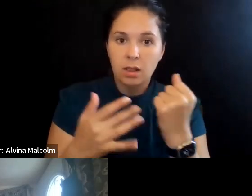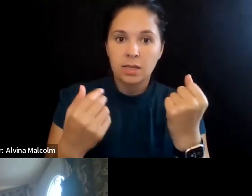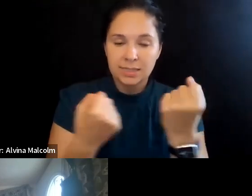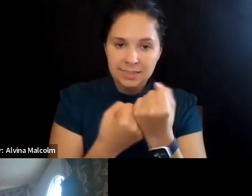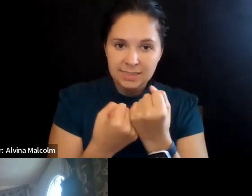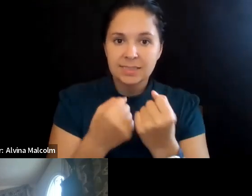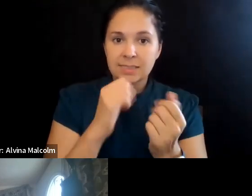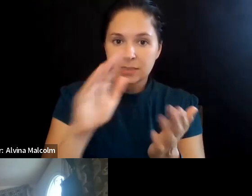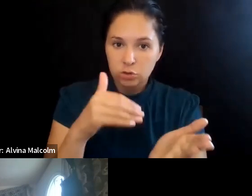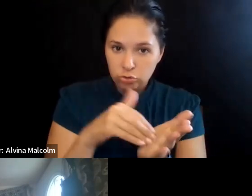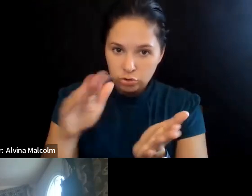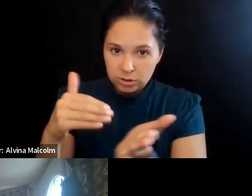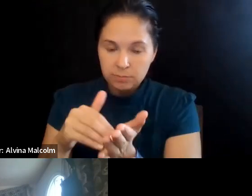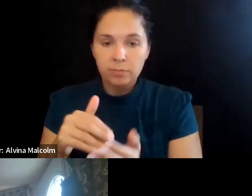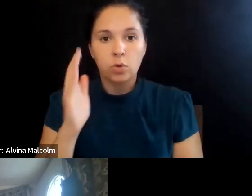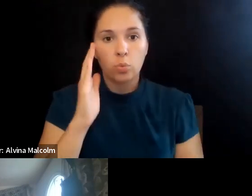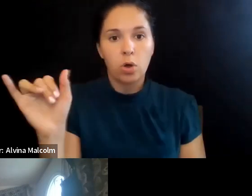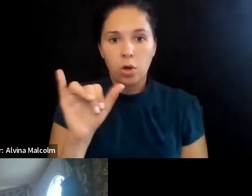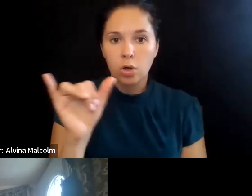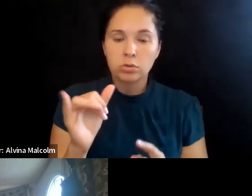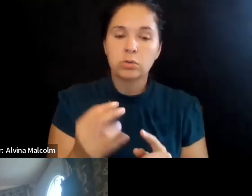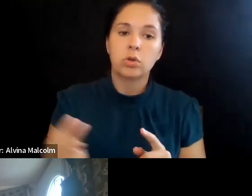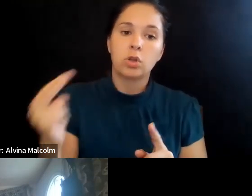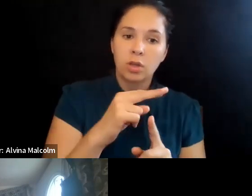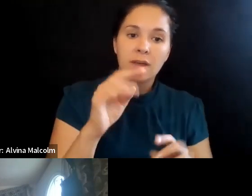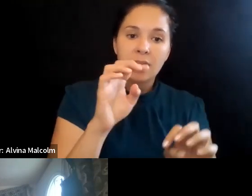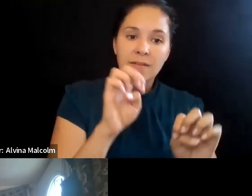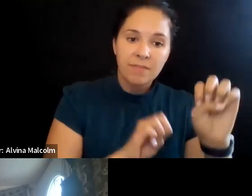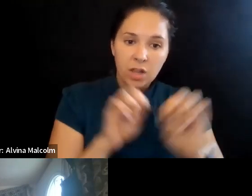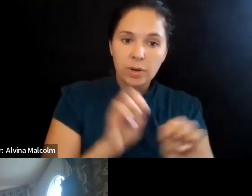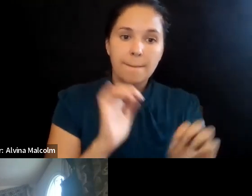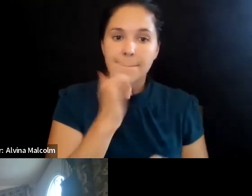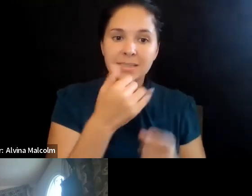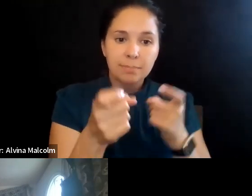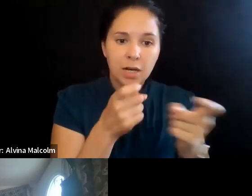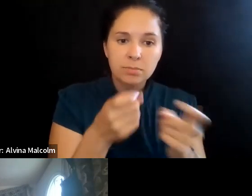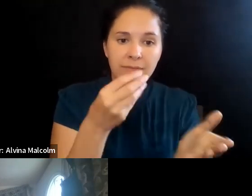project of national significance to support the regional training and